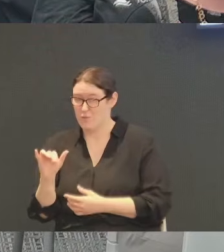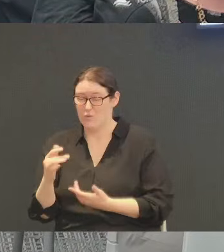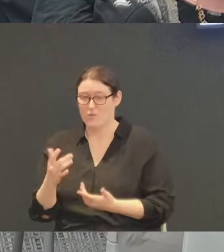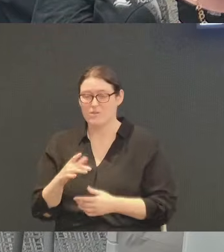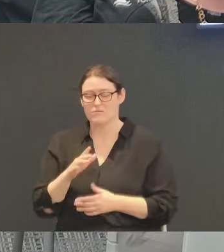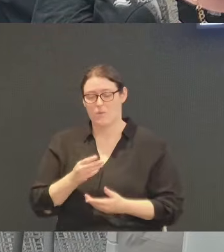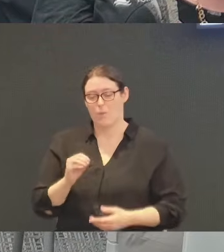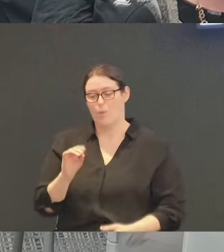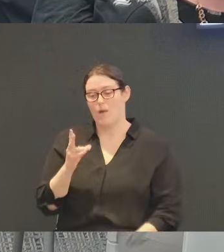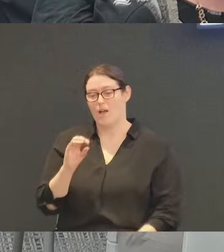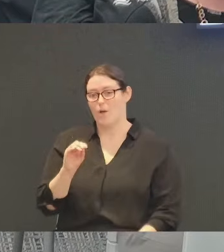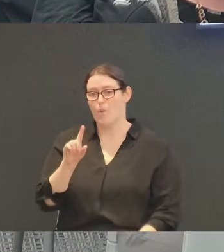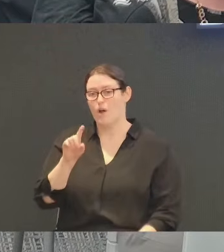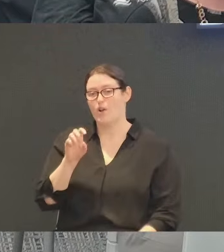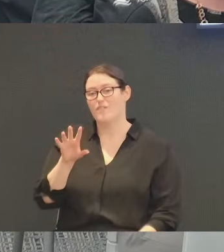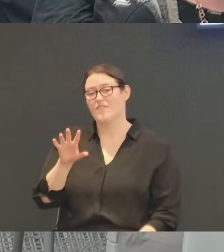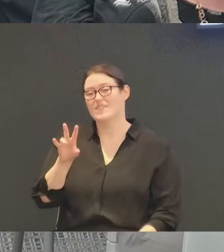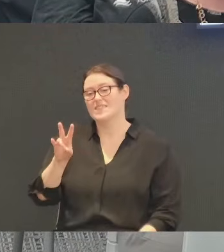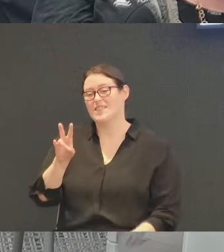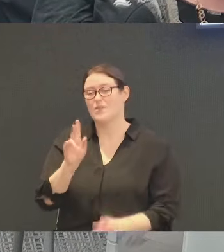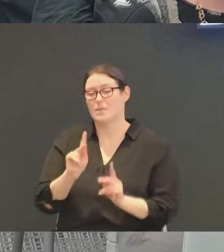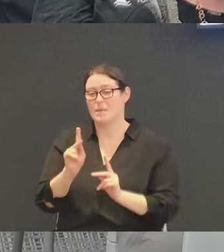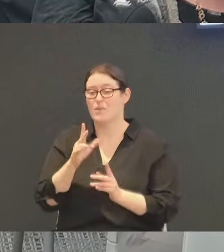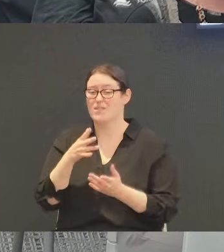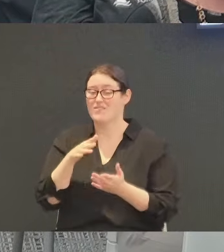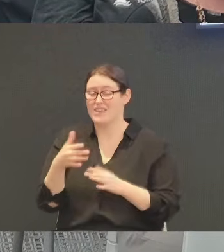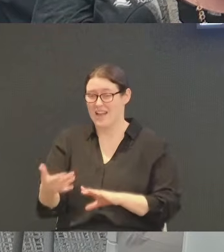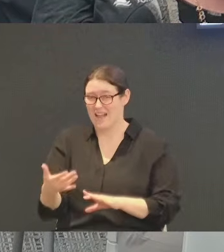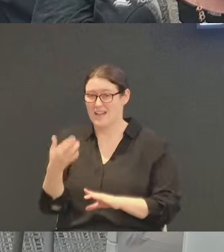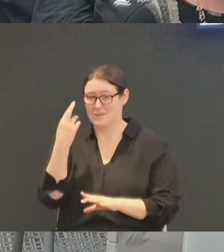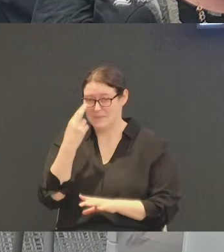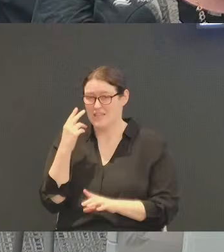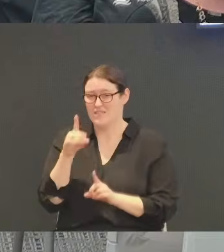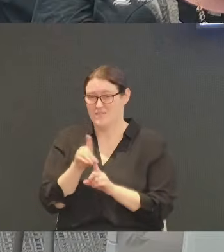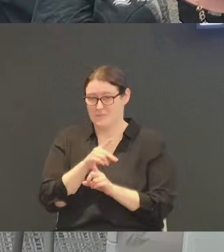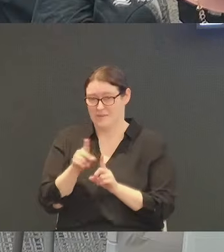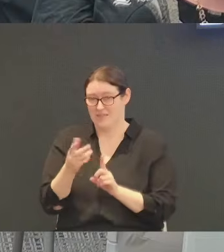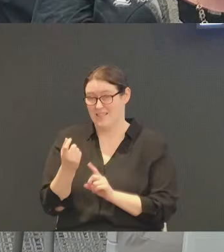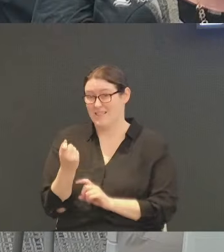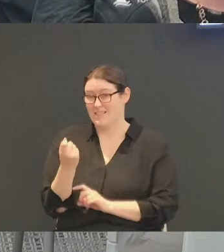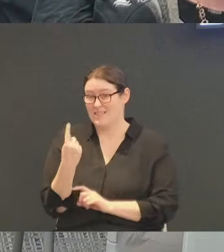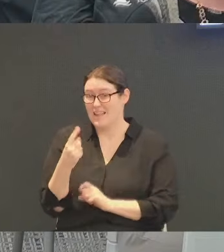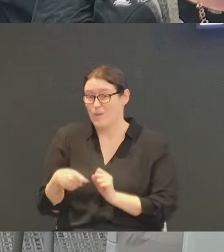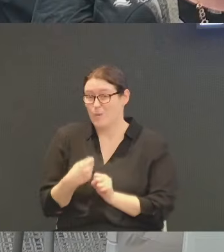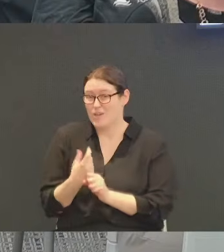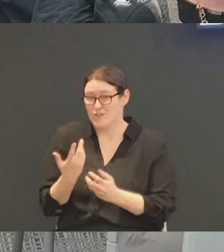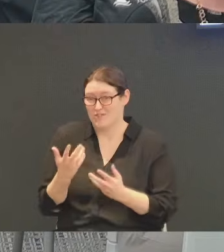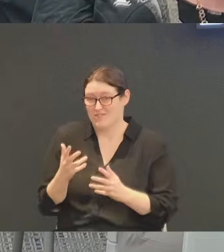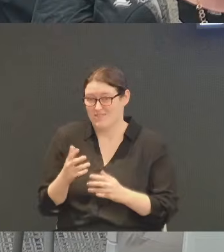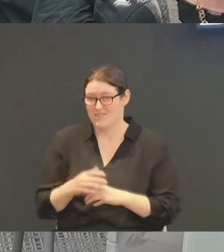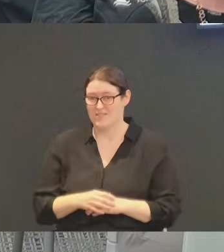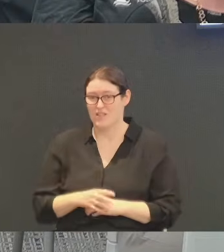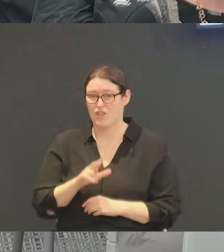157 people lost their lives to domestic violence. Last year, 35 children children witnessed these